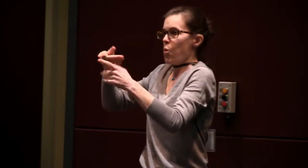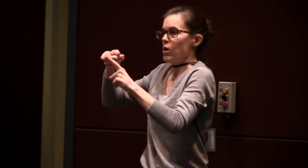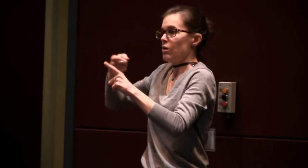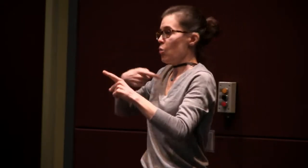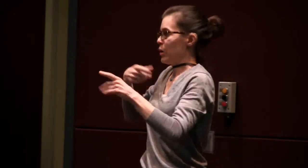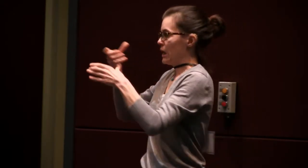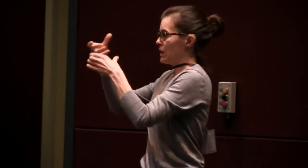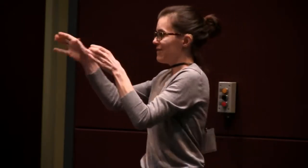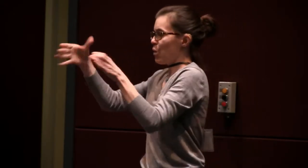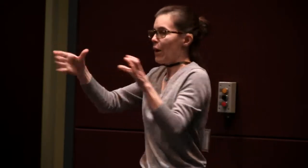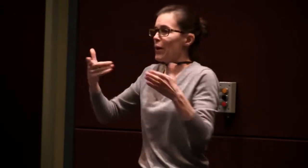What I'm thinking is that